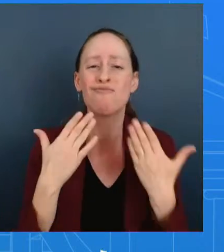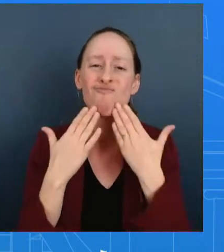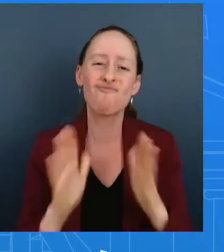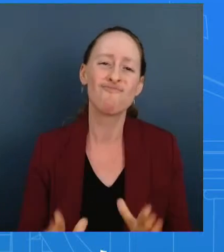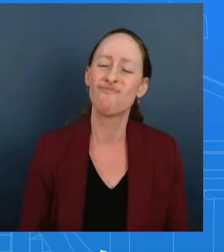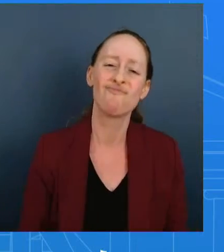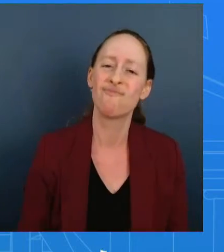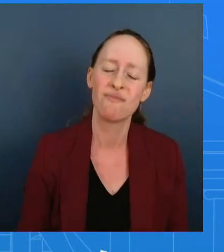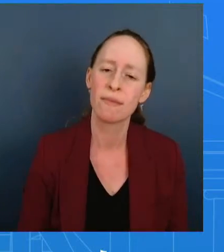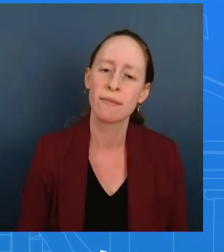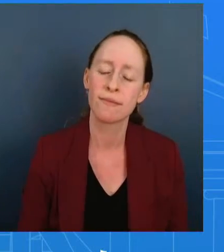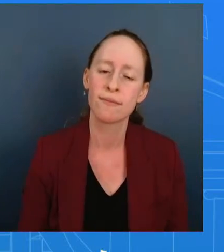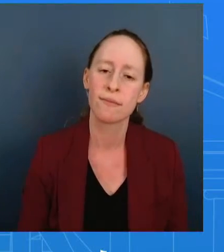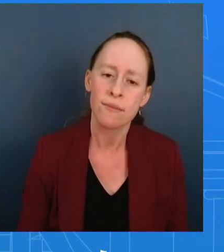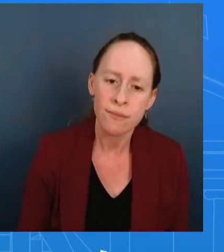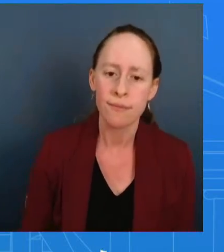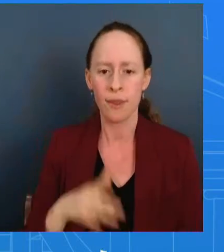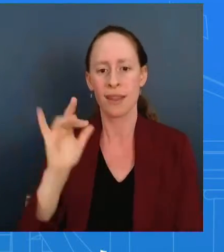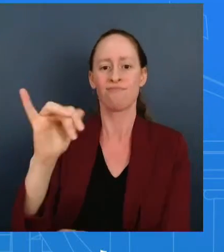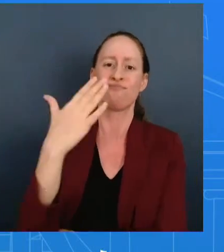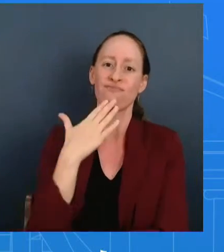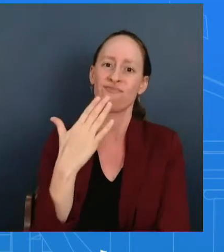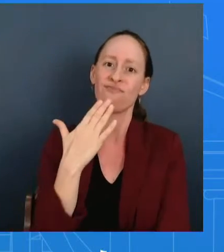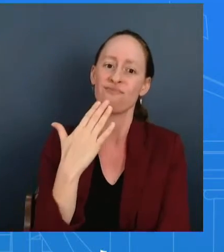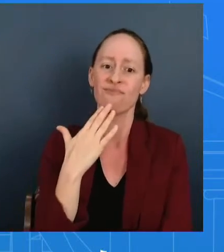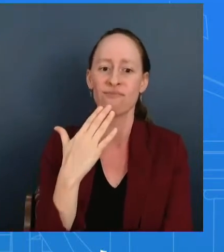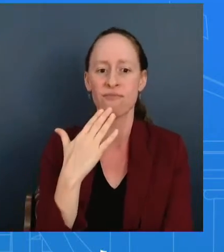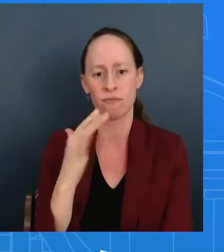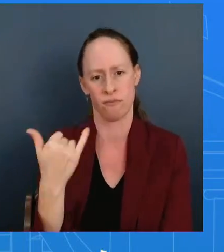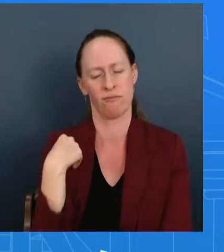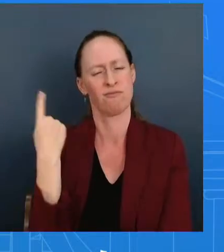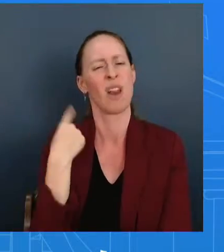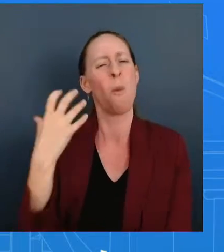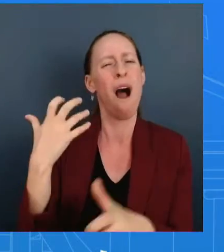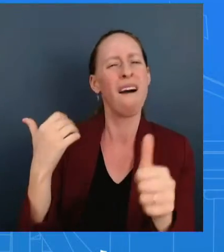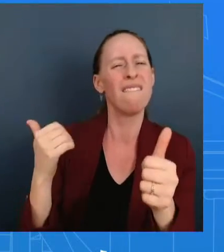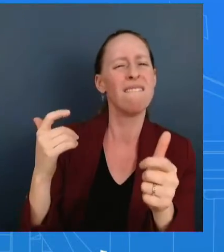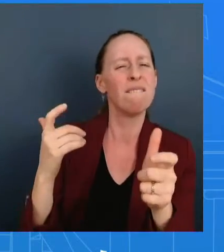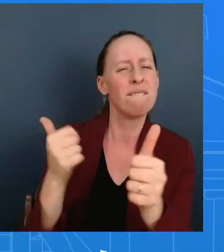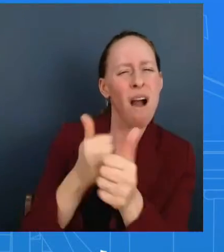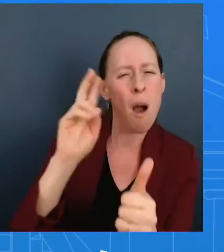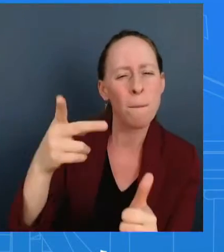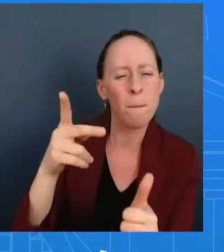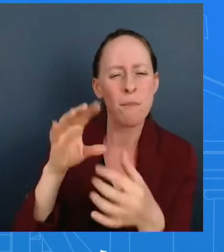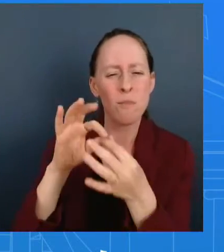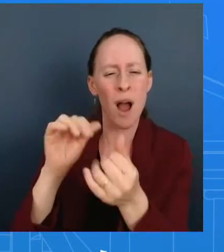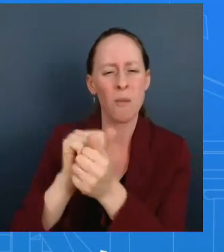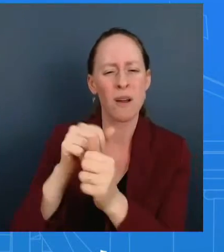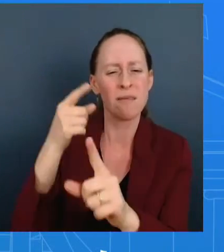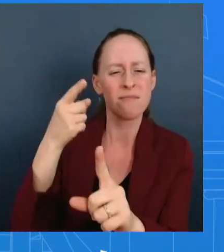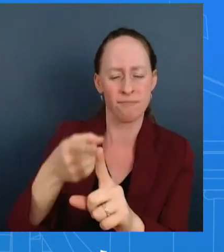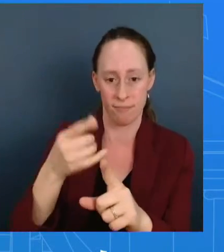First, just to follow up on the communiqué, even if you can't get into "irreversible." The president's objection last year